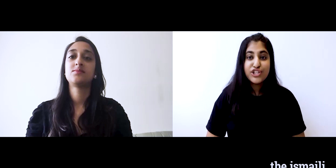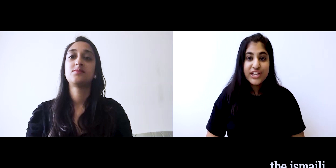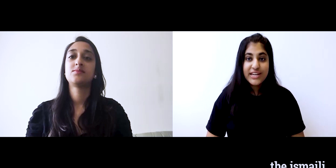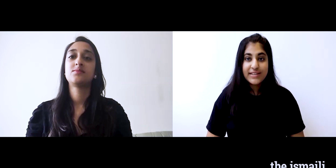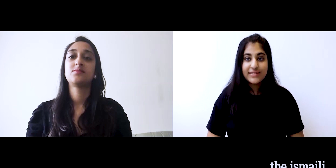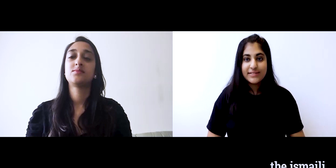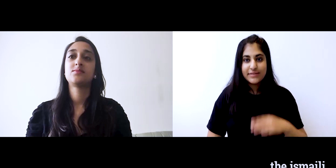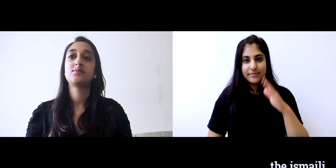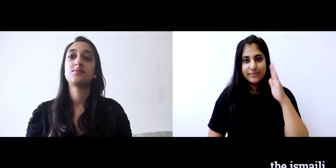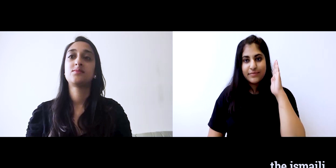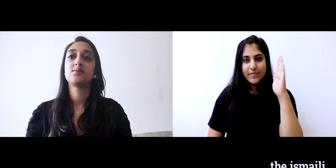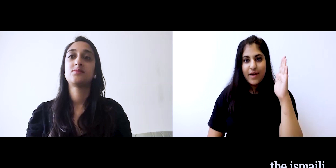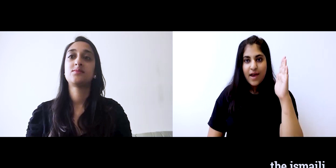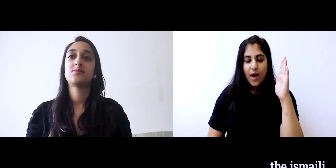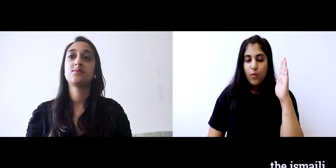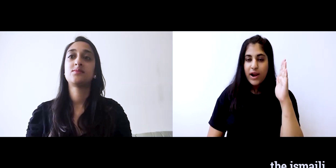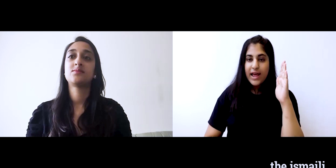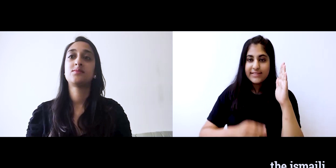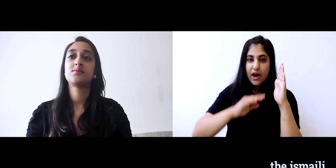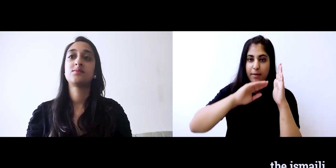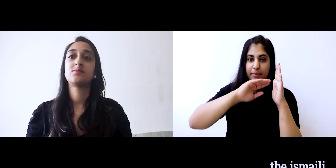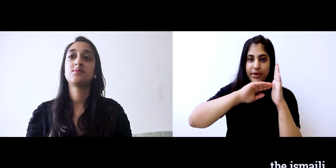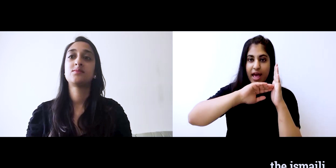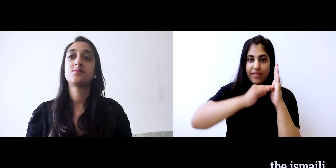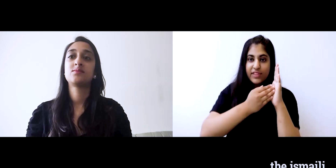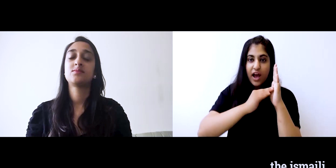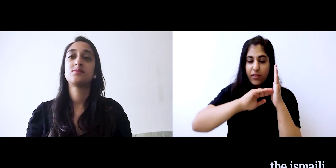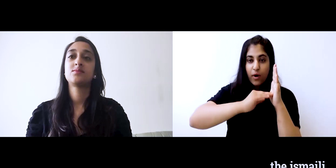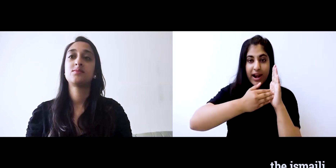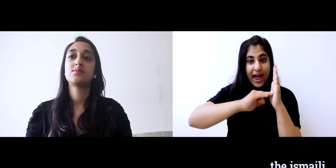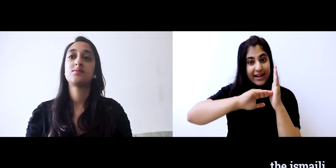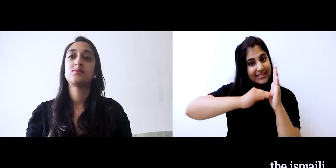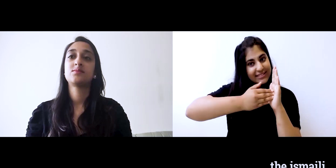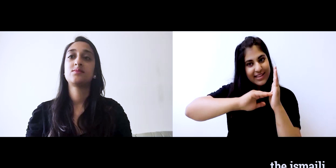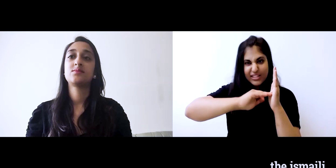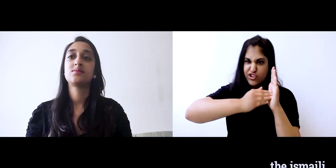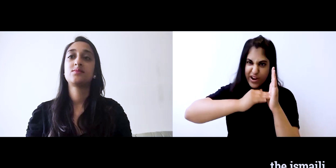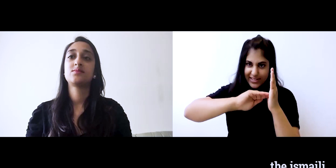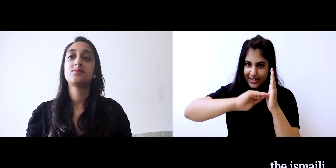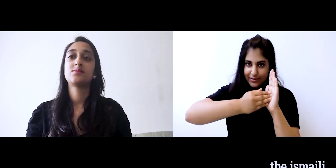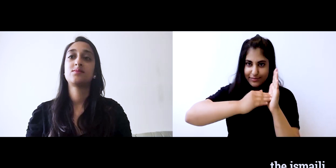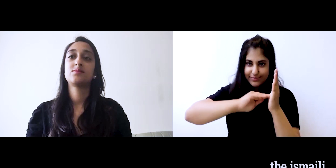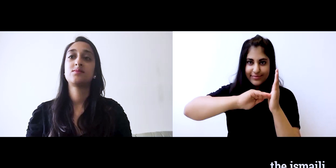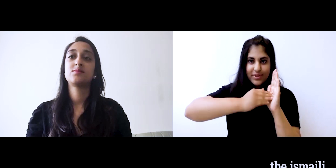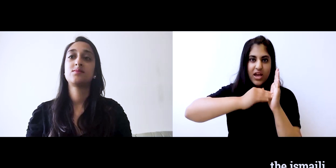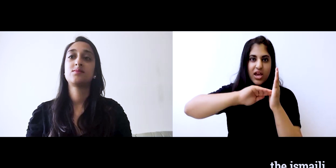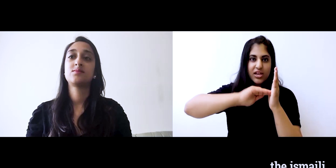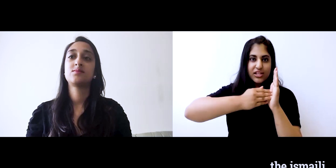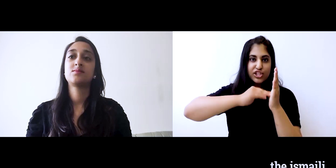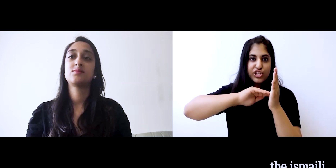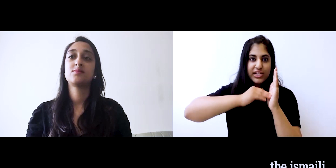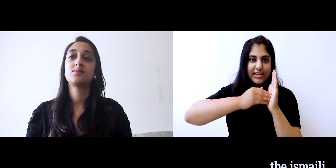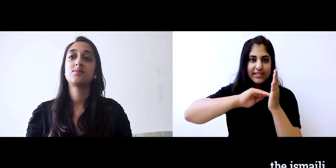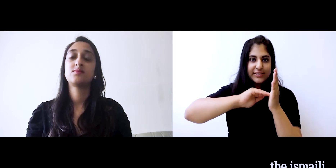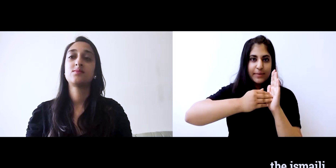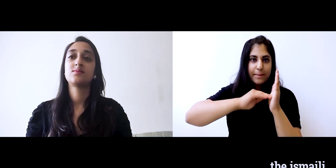Cheese One hand up, the other one acts as a grater. Cheese